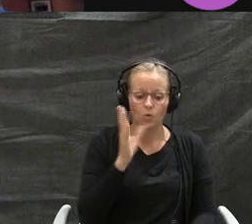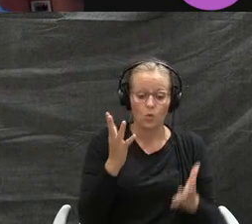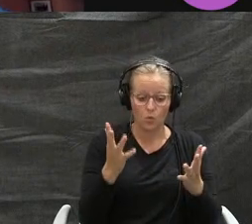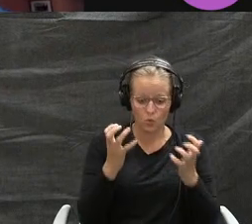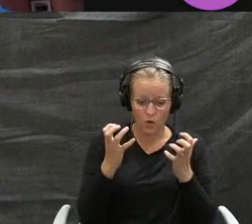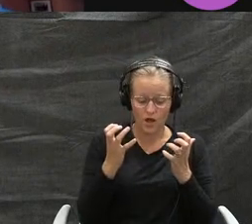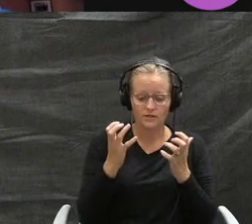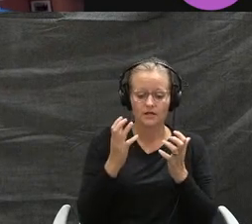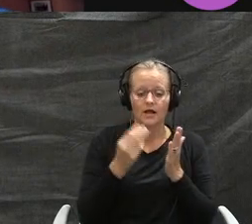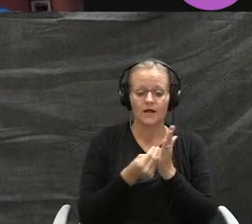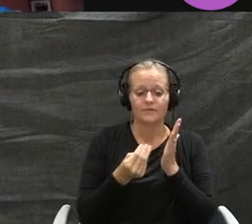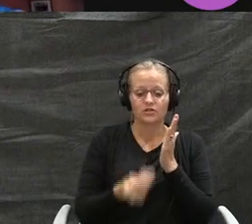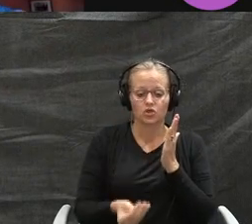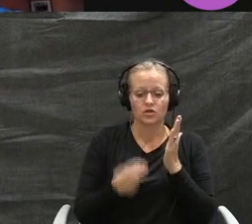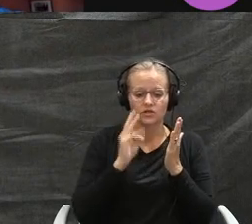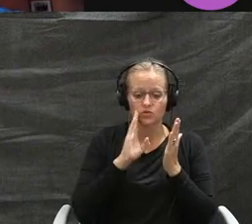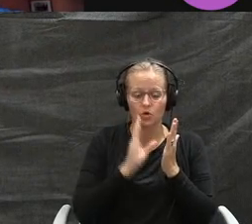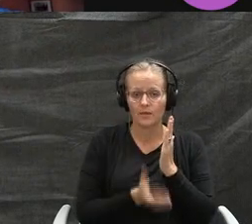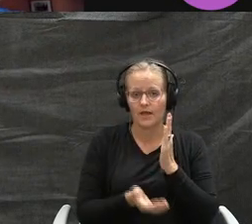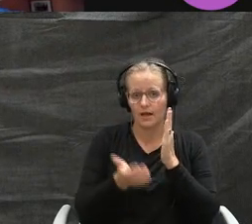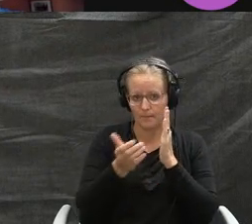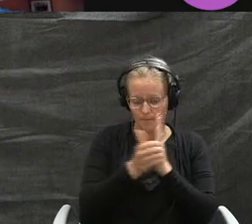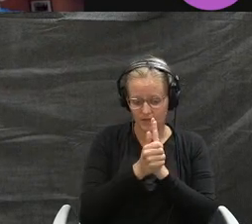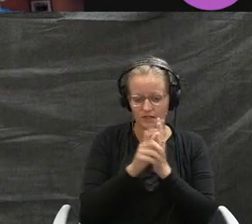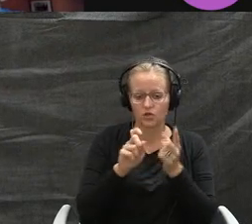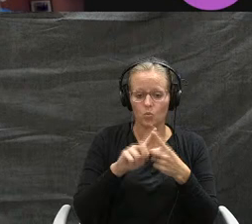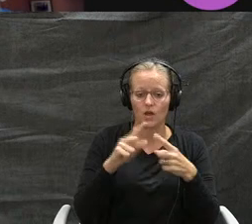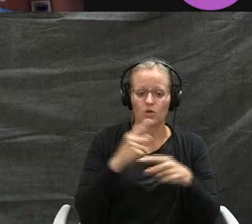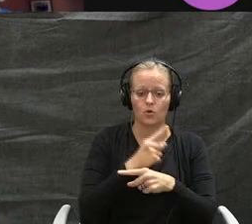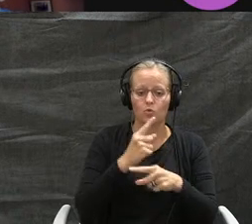appropriate where there are gaps in the curriculum. In the